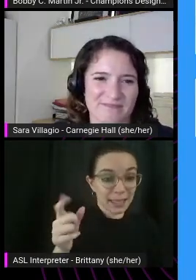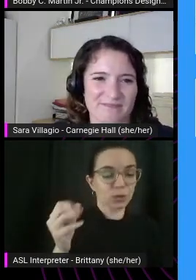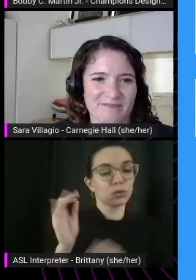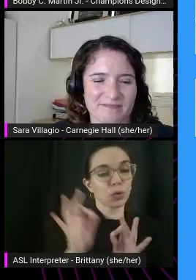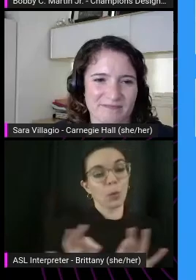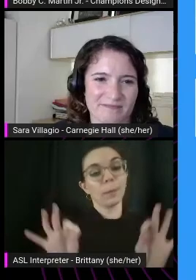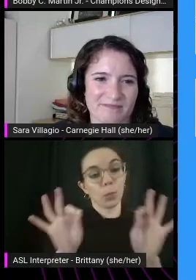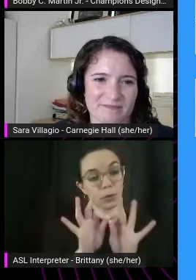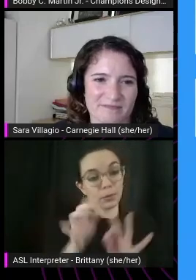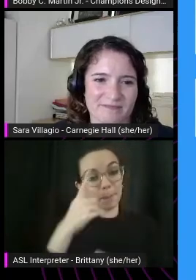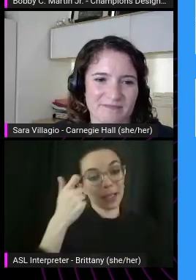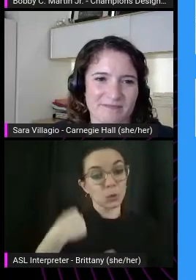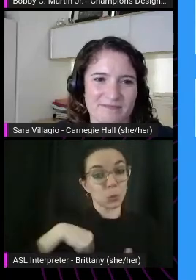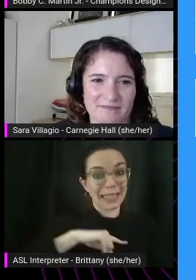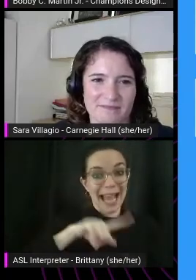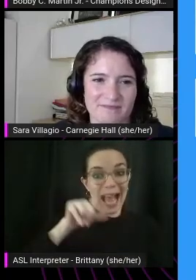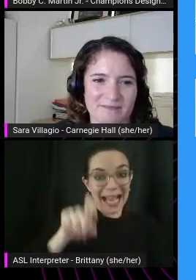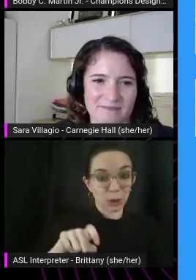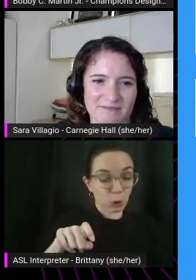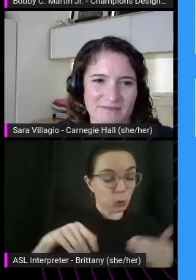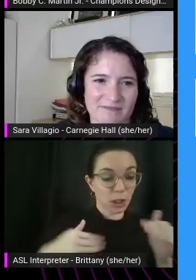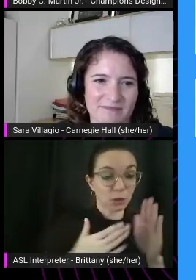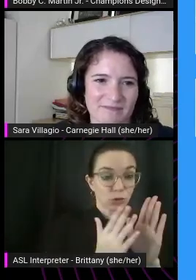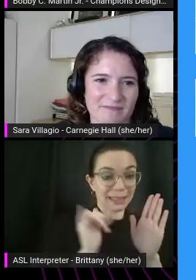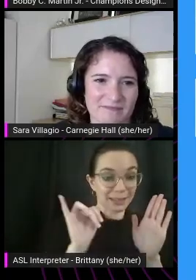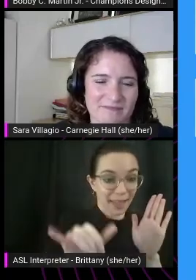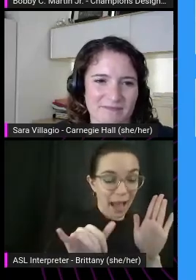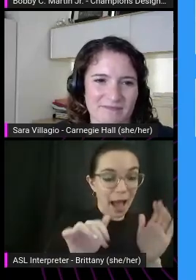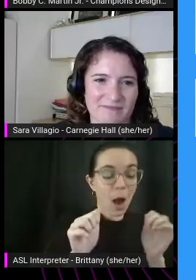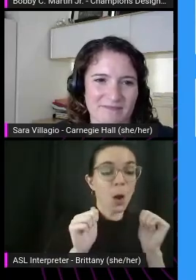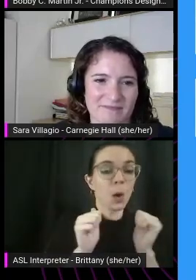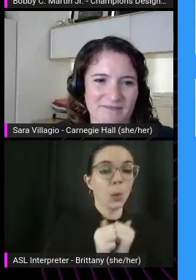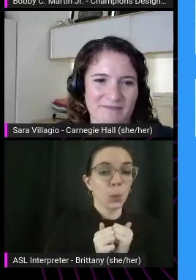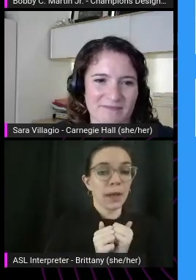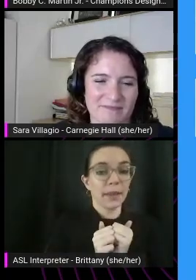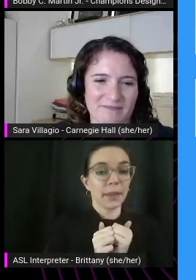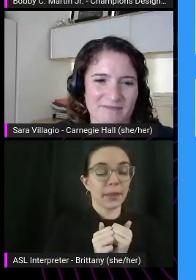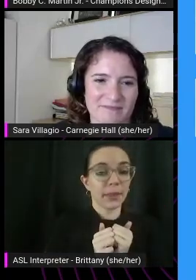Because we had to address that curveball, with a way to speak to